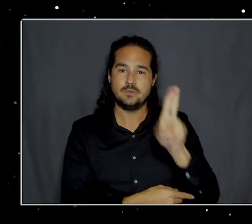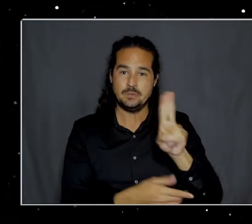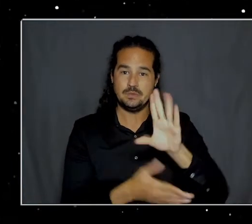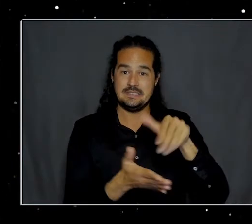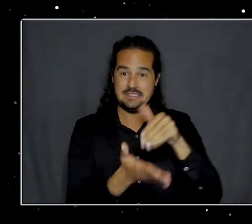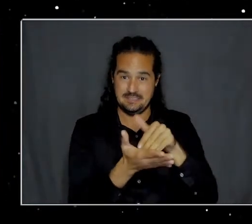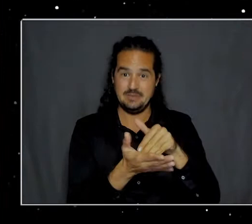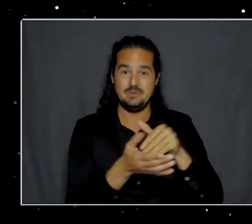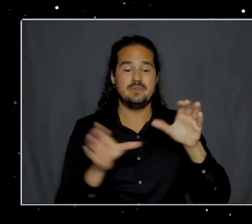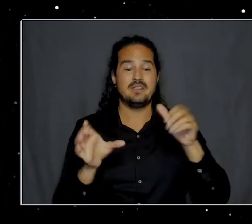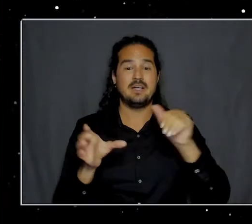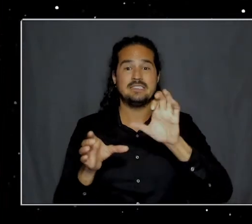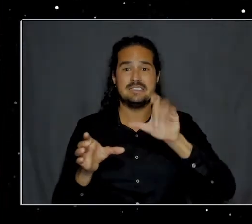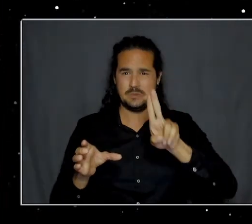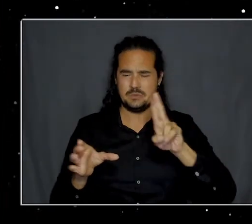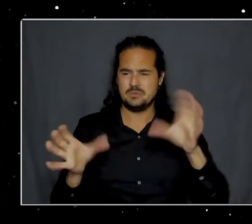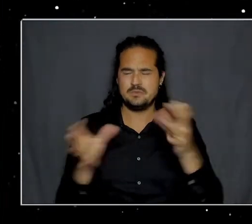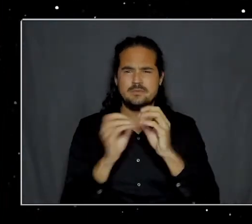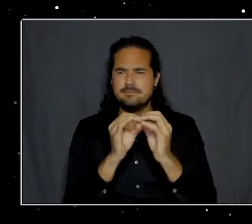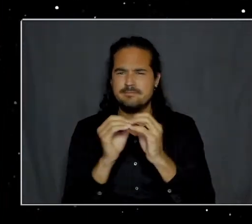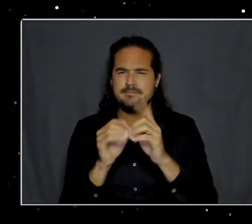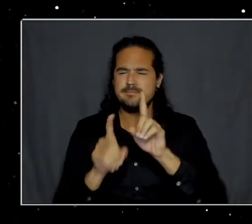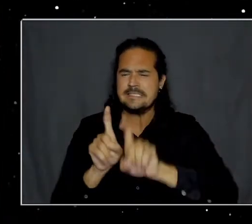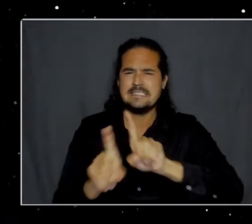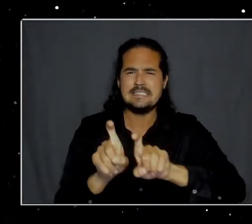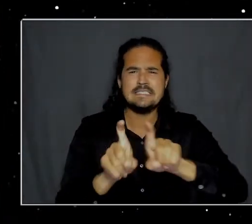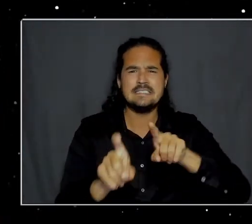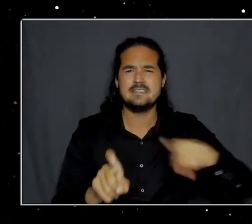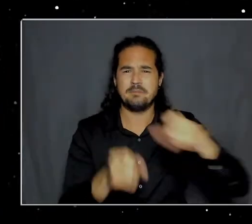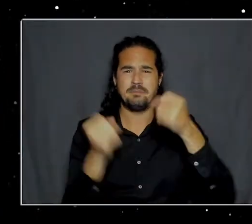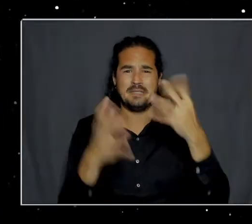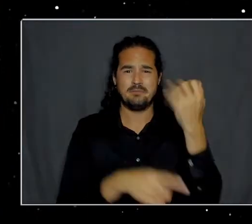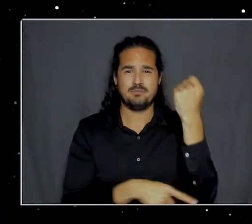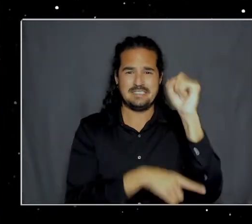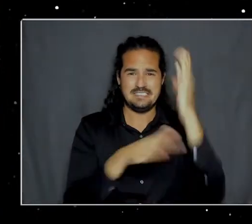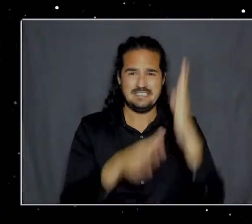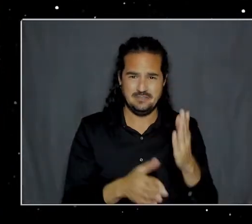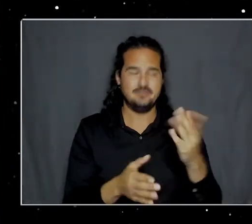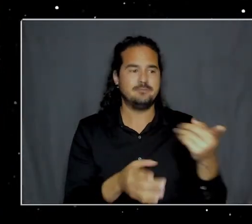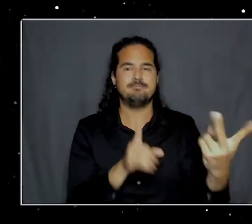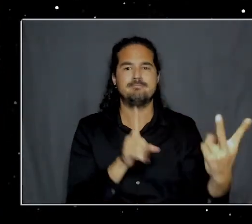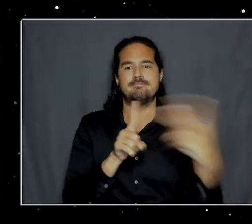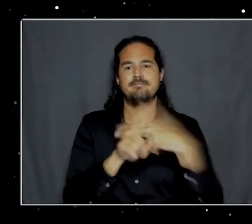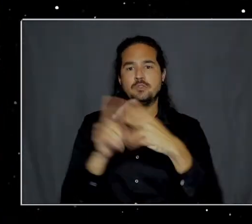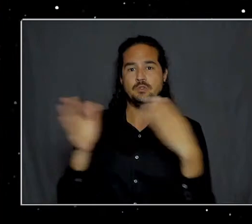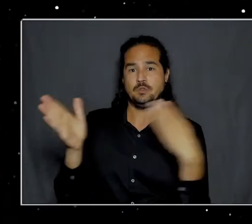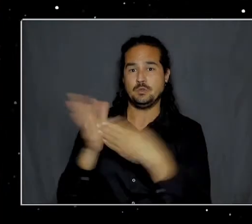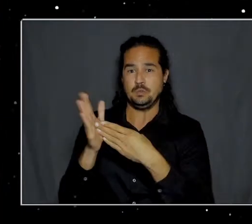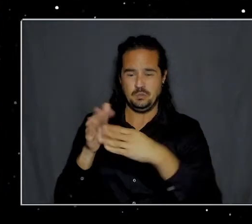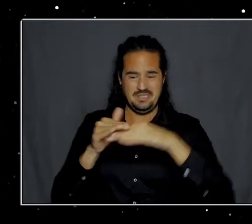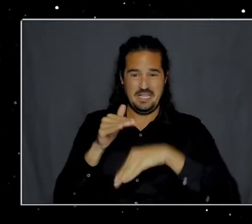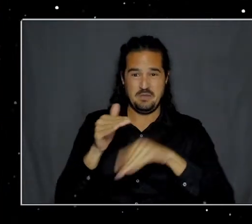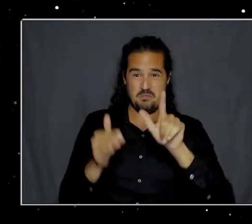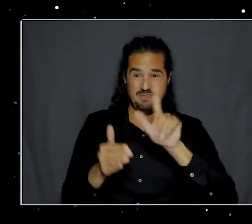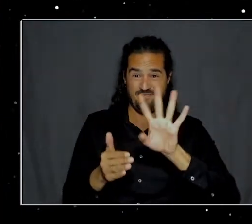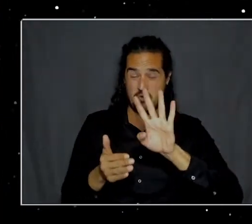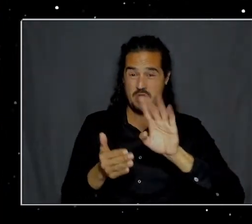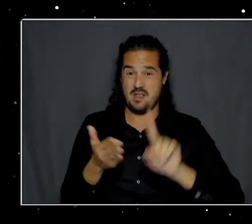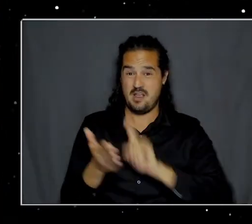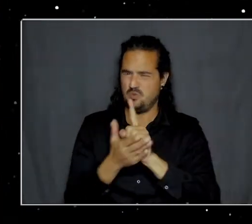DAVID AND HIS TEAM AT PERKINS COIE, AND BOB AT THE KOREMATSU CENTER AND THE ACLU, INTERVIEWED